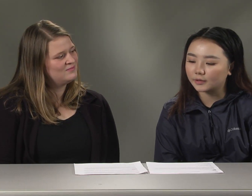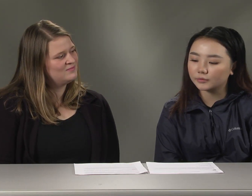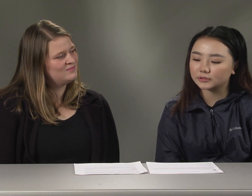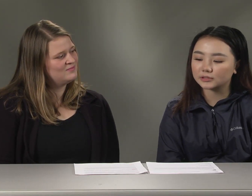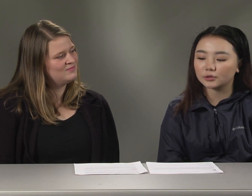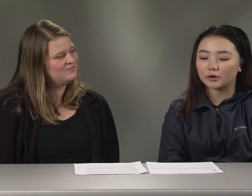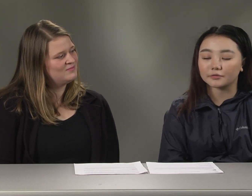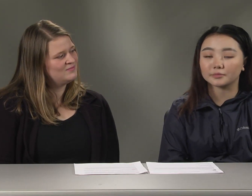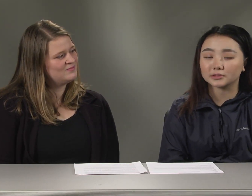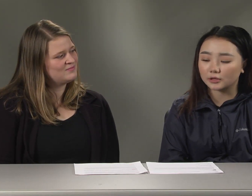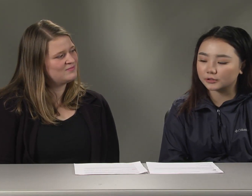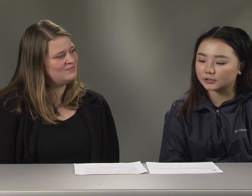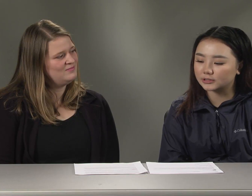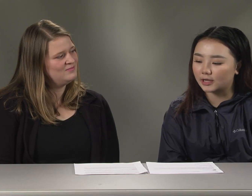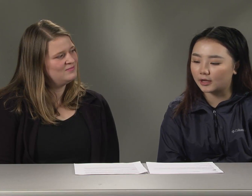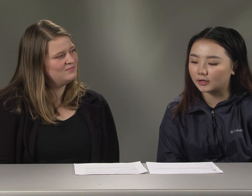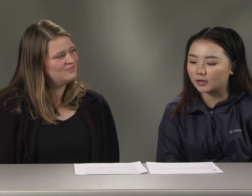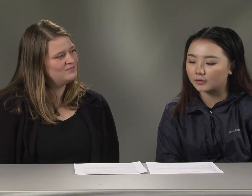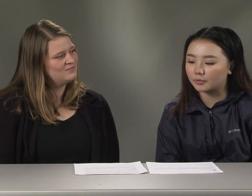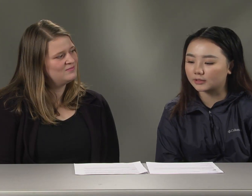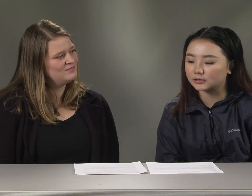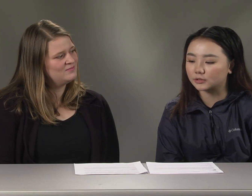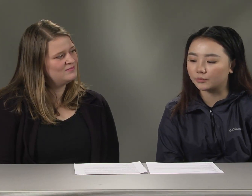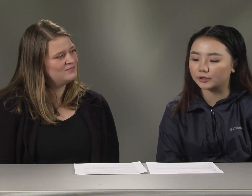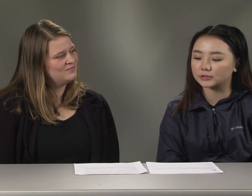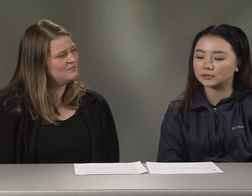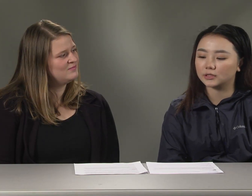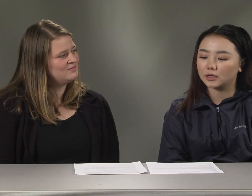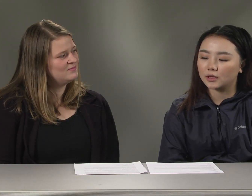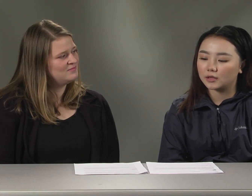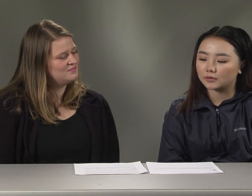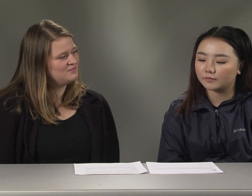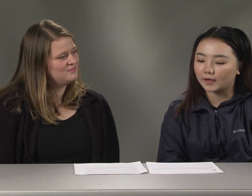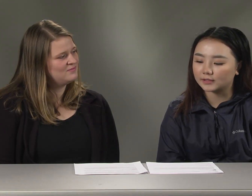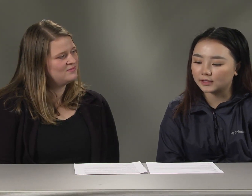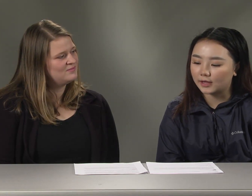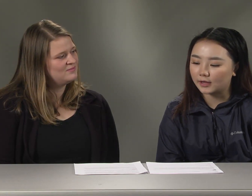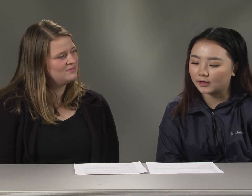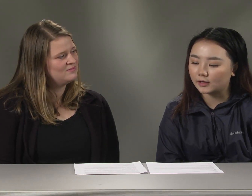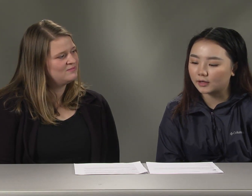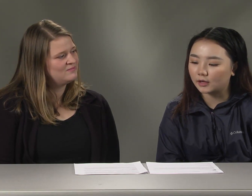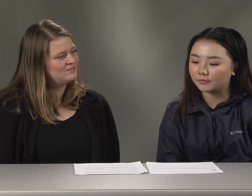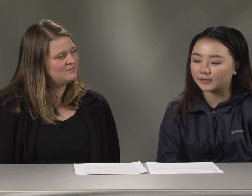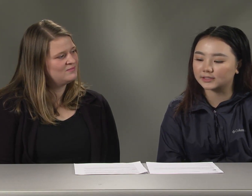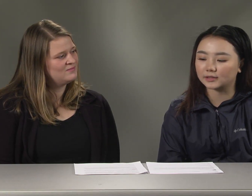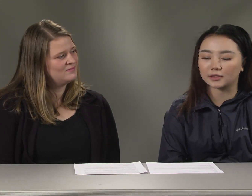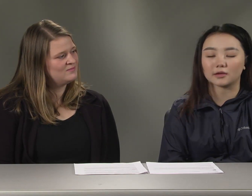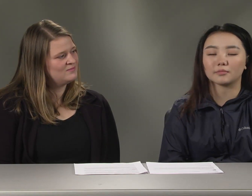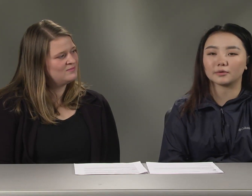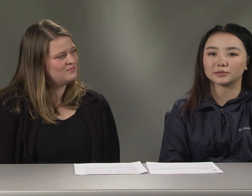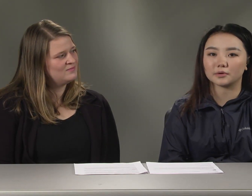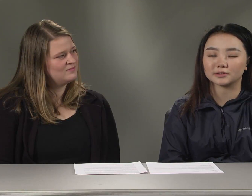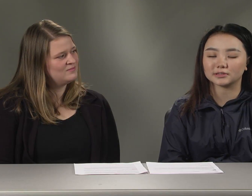It was also hard for me to understand and process the words. The fact that how fast I think and my response